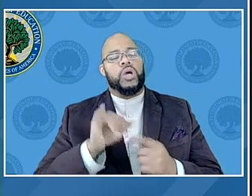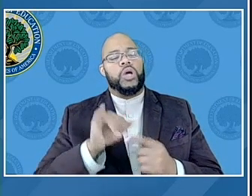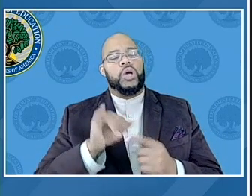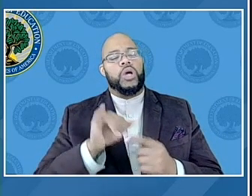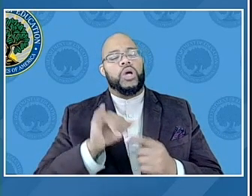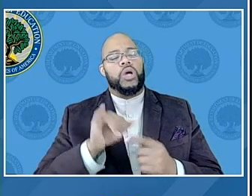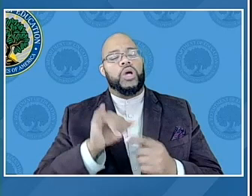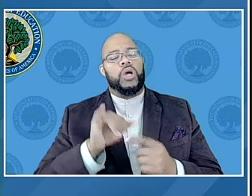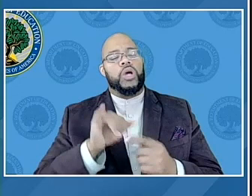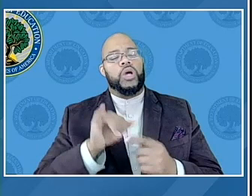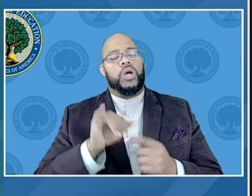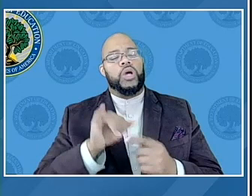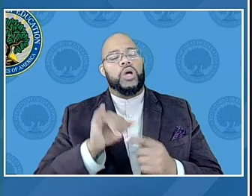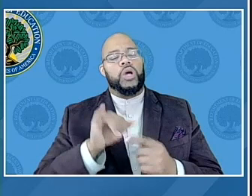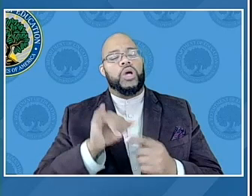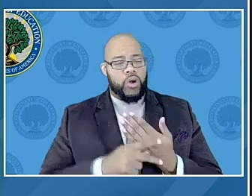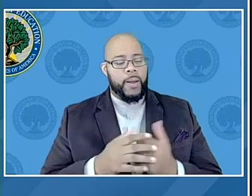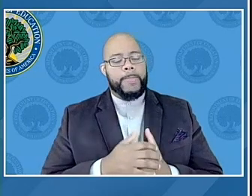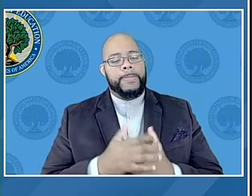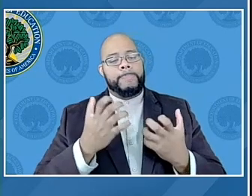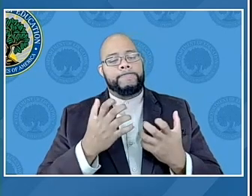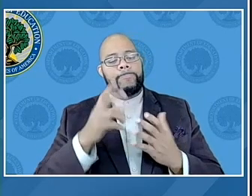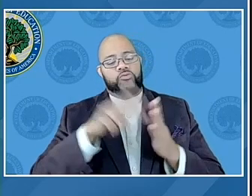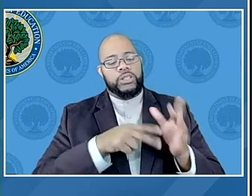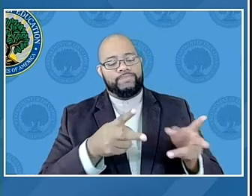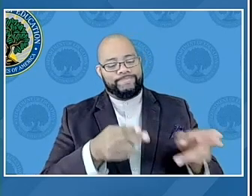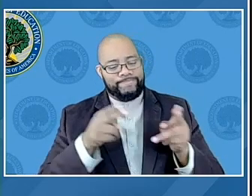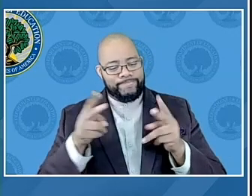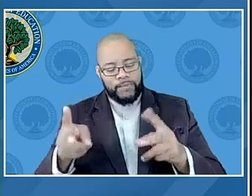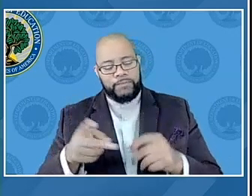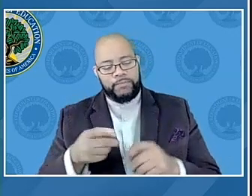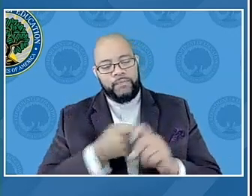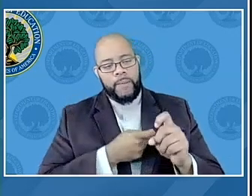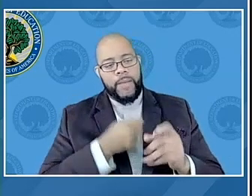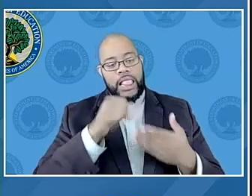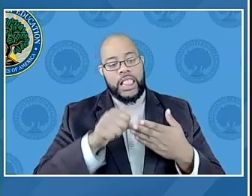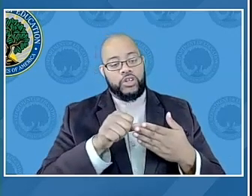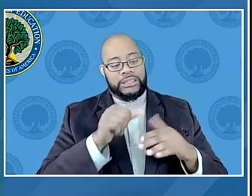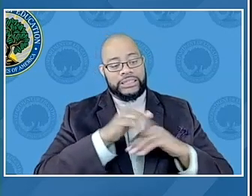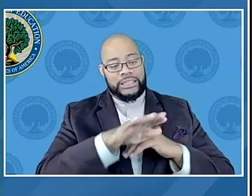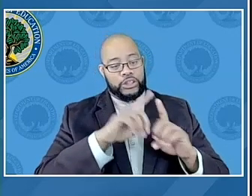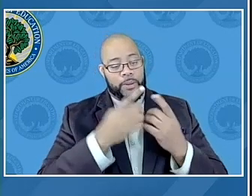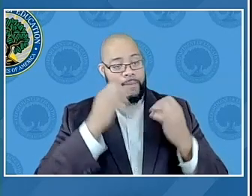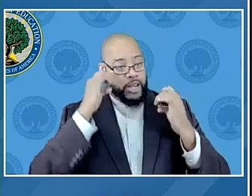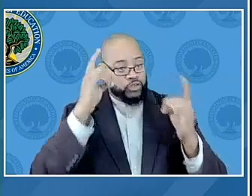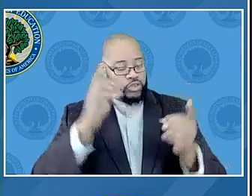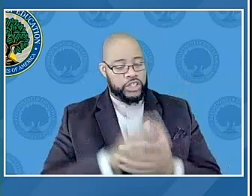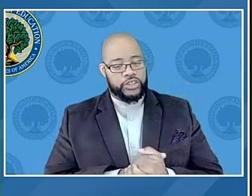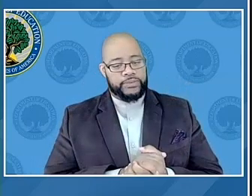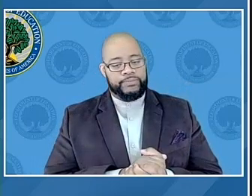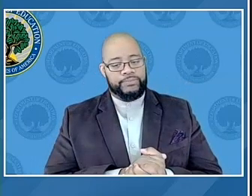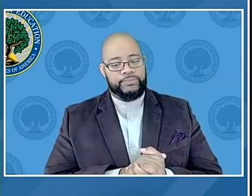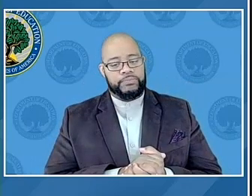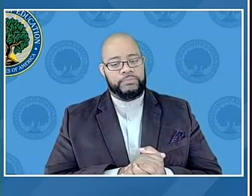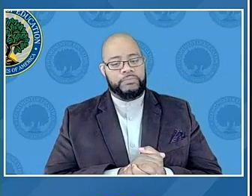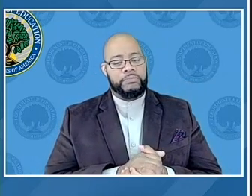I would like to read an excerpt from a letter that we sent to the Department of Education last week, particularly around